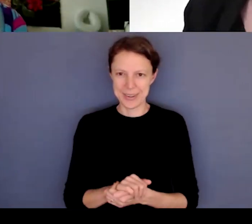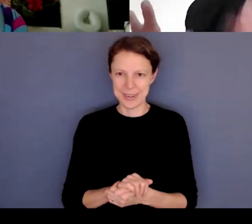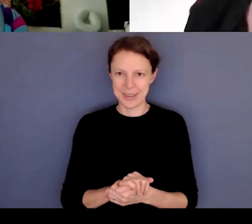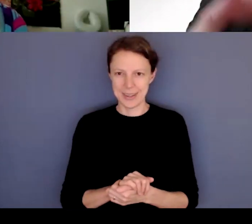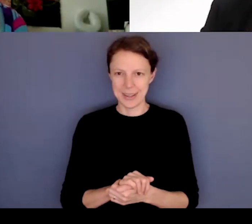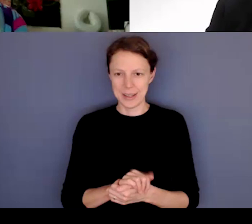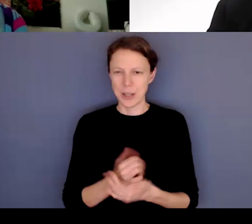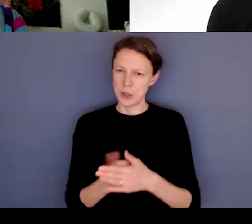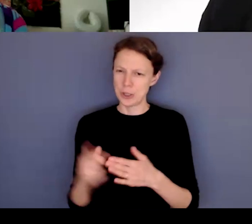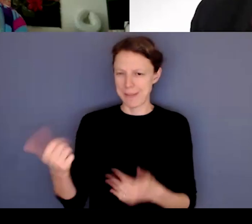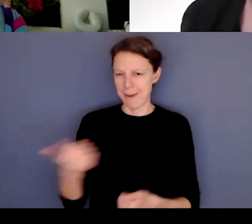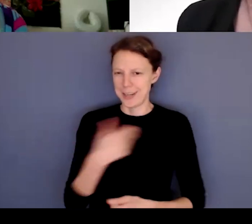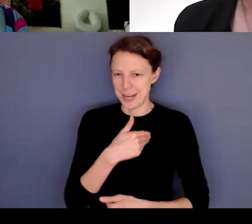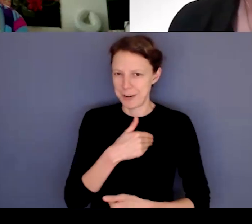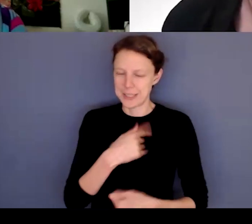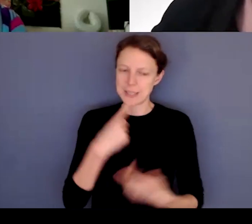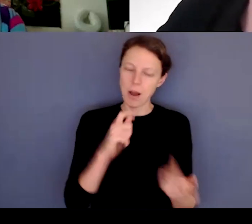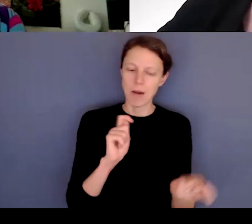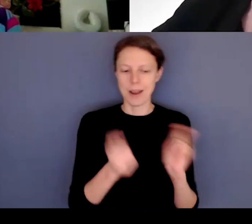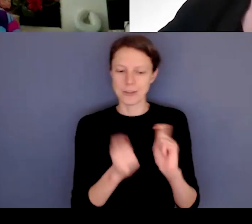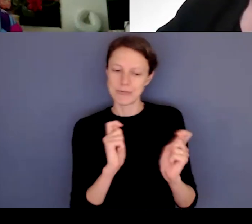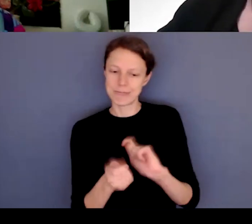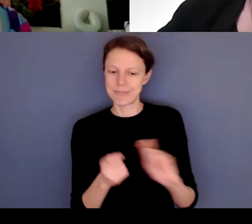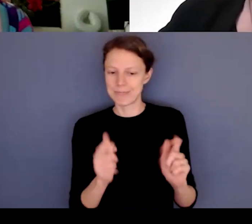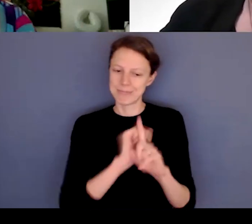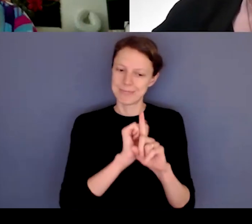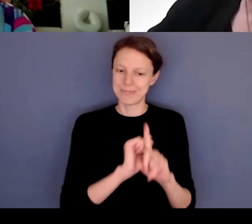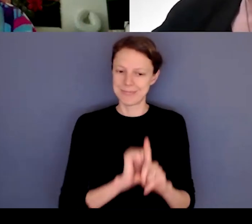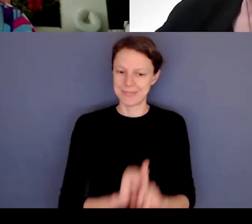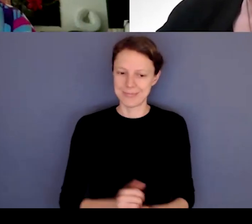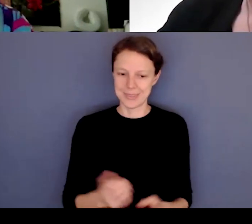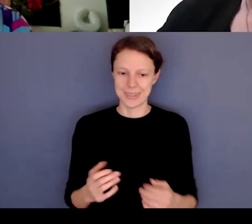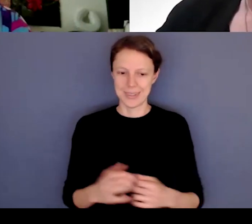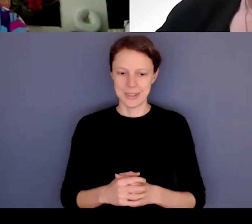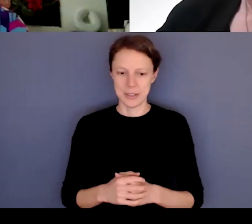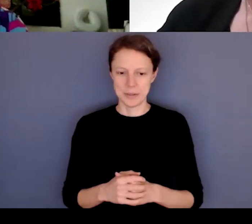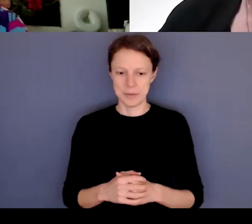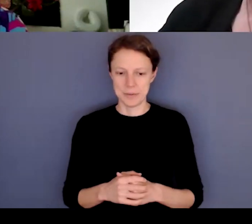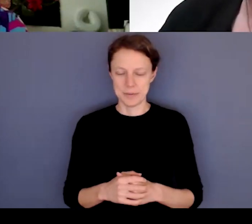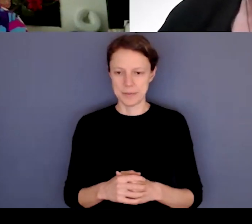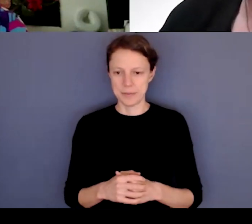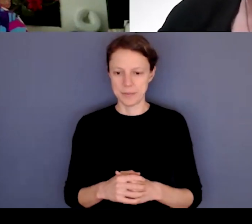going, Oh, maybe you could phrase it like this, or maybe we could do it like that. And we did have, we did do some